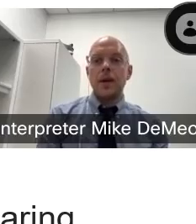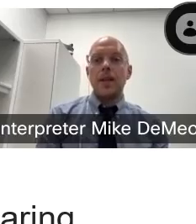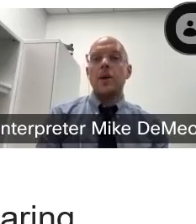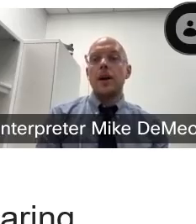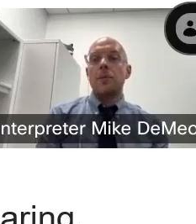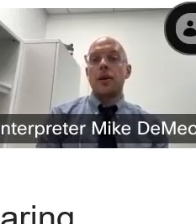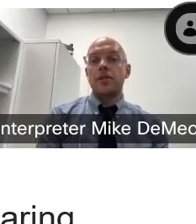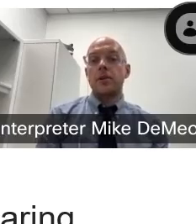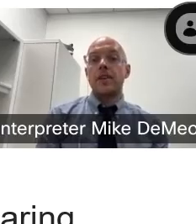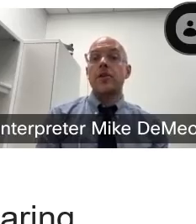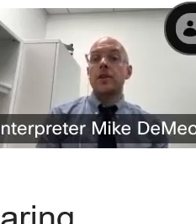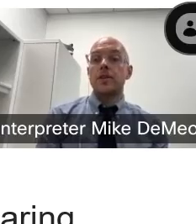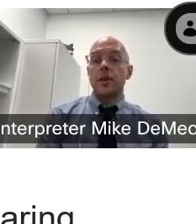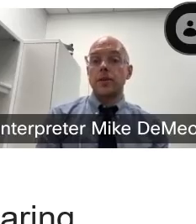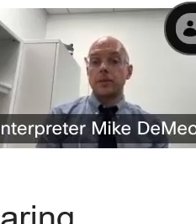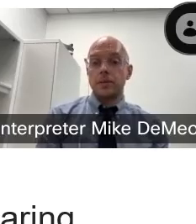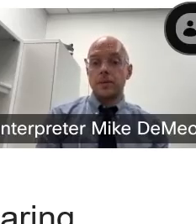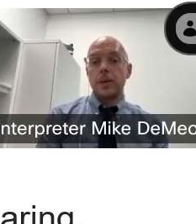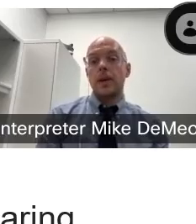That way, the person who is on the other end of the phone,